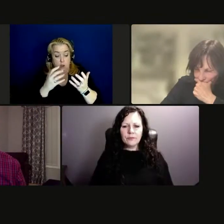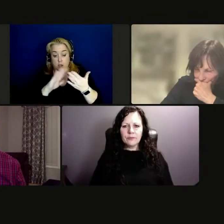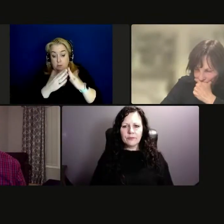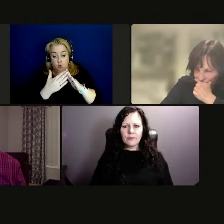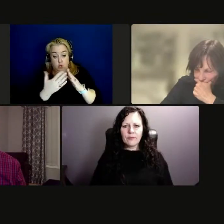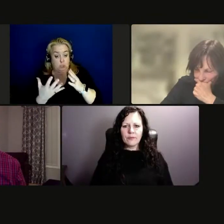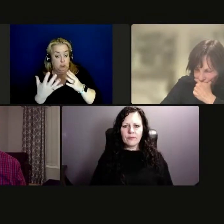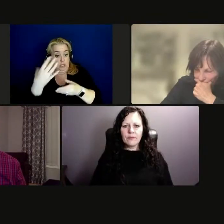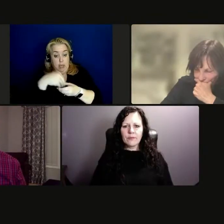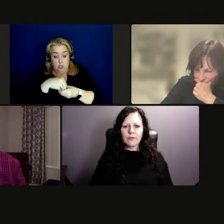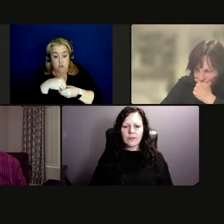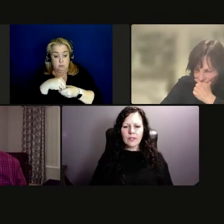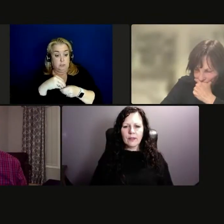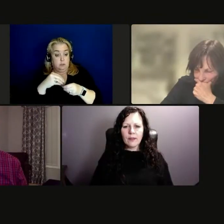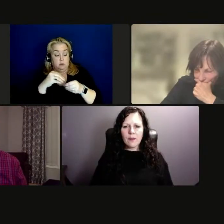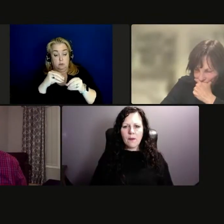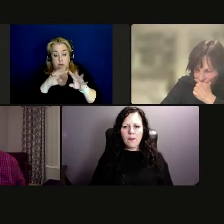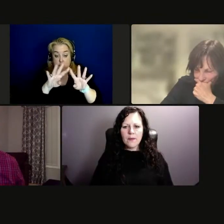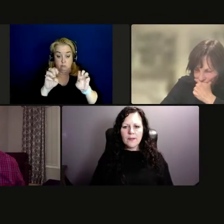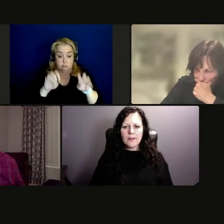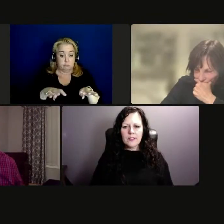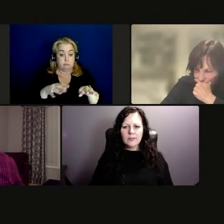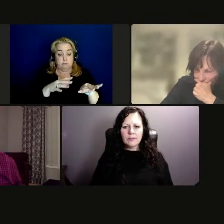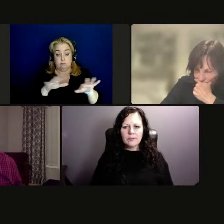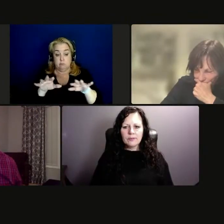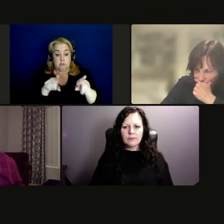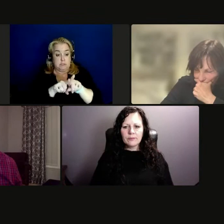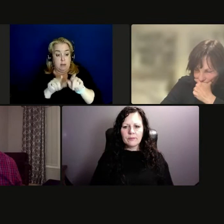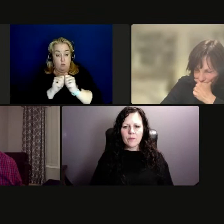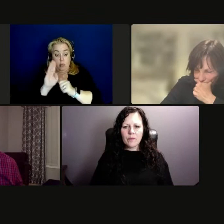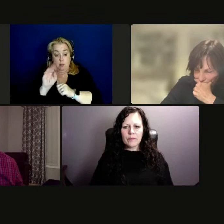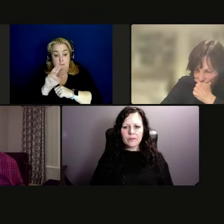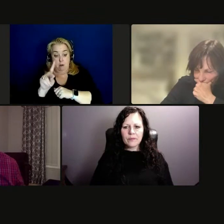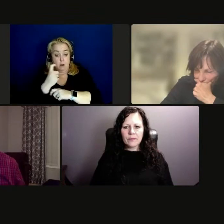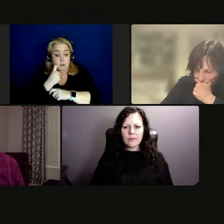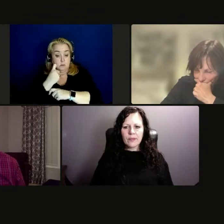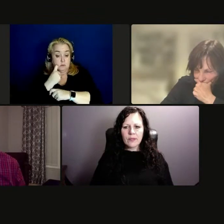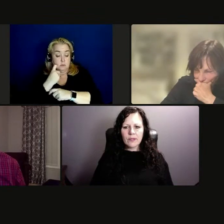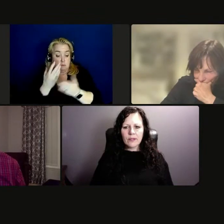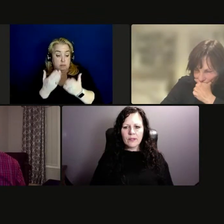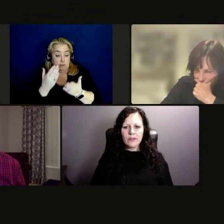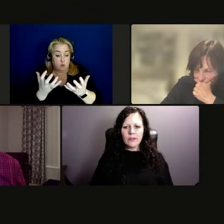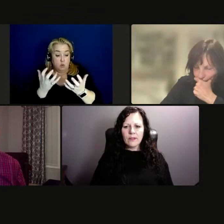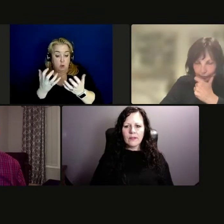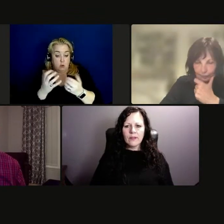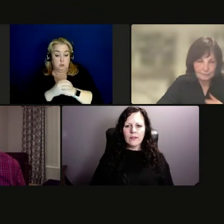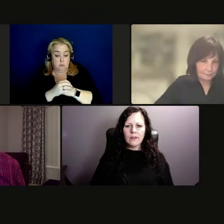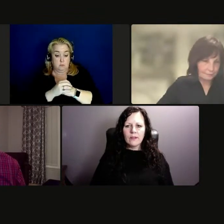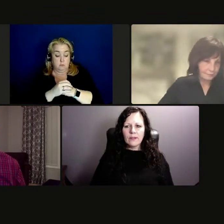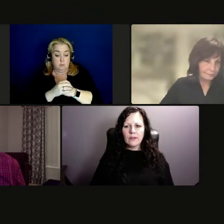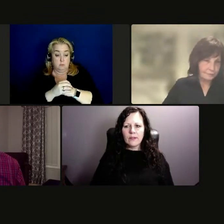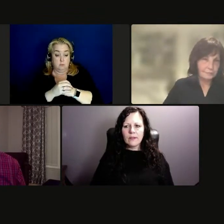WE NEED TO DO THAT AND THEN WHAT IS THERE RESEARCH THAT WE